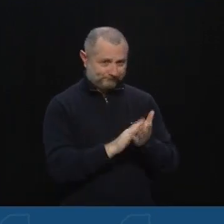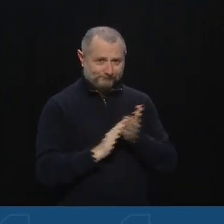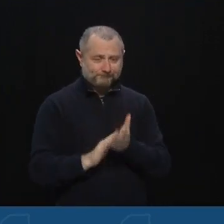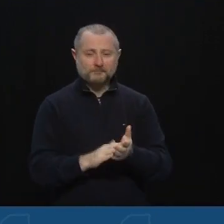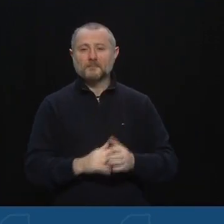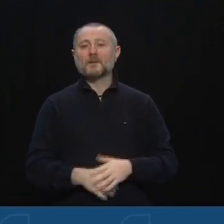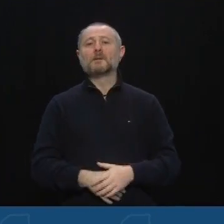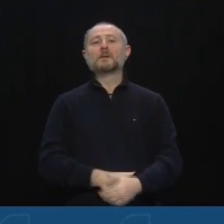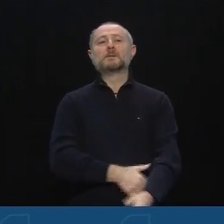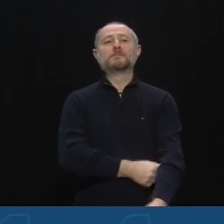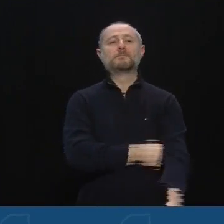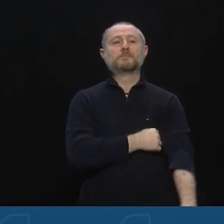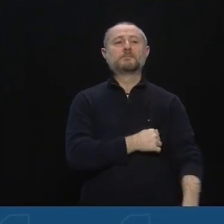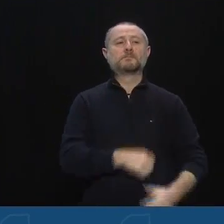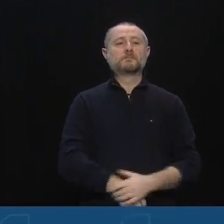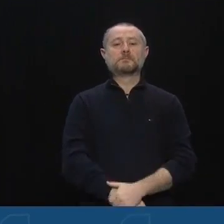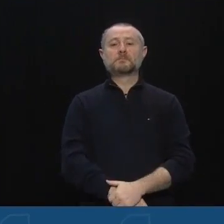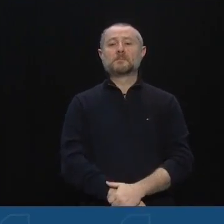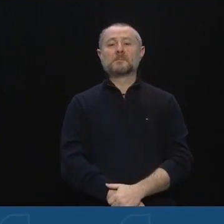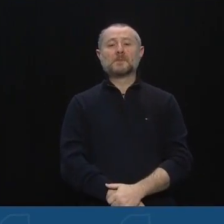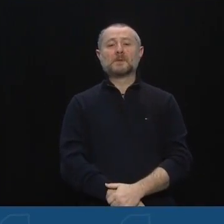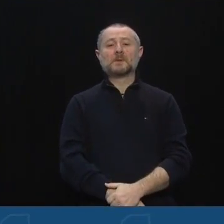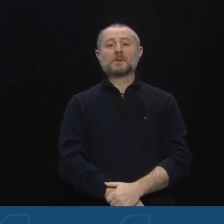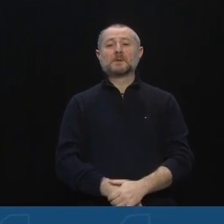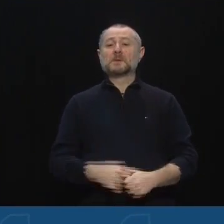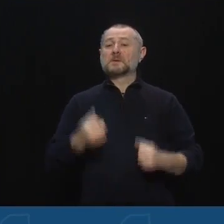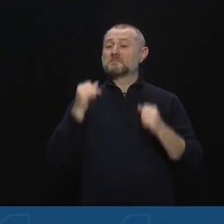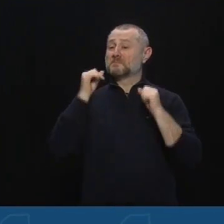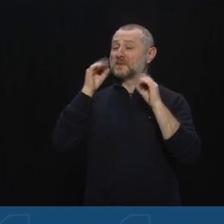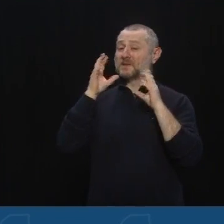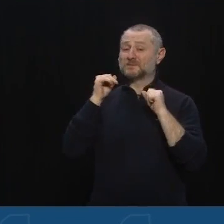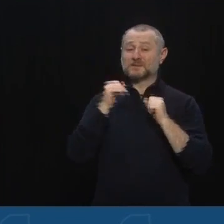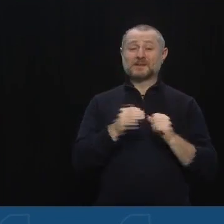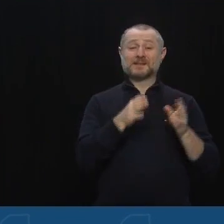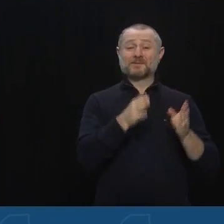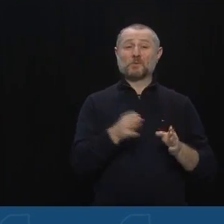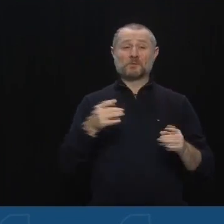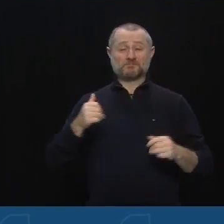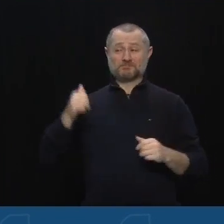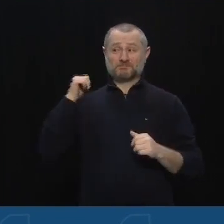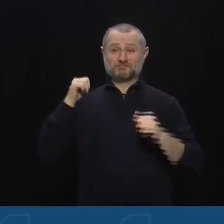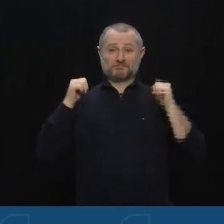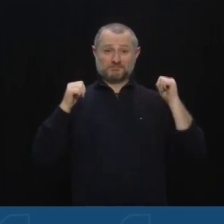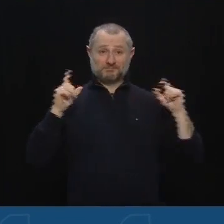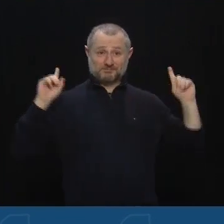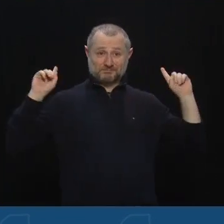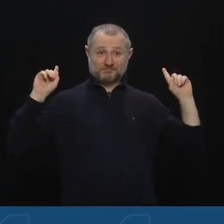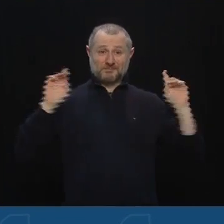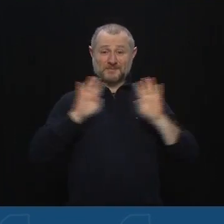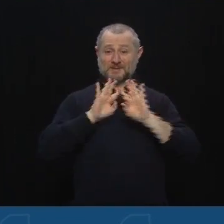THEM A DOUBLE ROUND F OF APPLAUSE. PLAU BUT I MENTIONED WE HAVE SOME